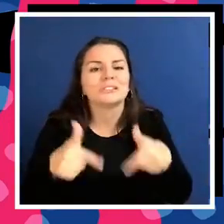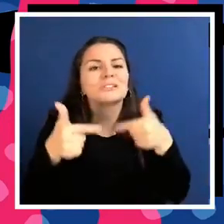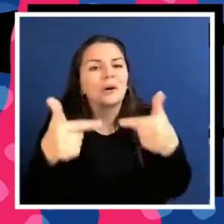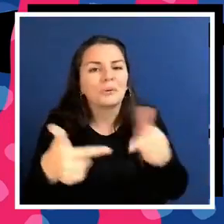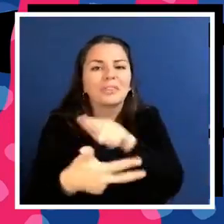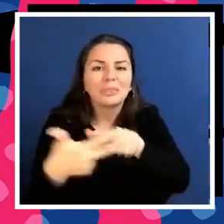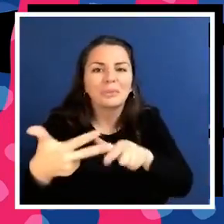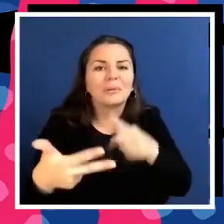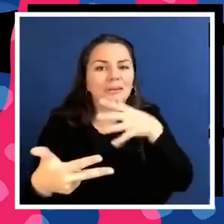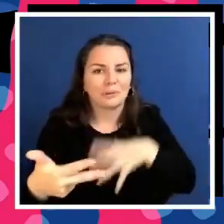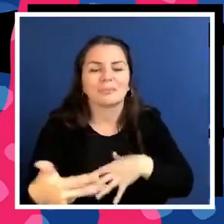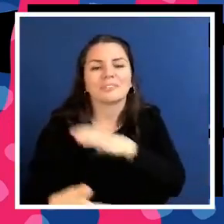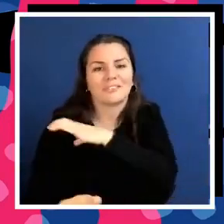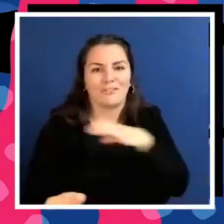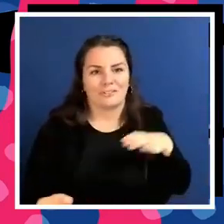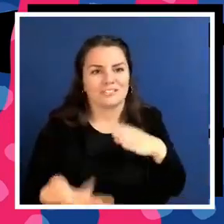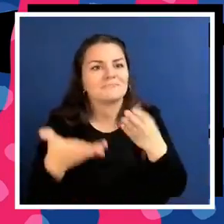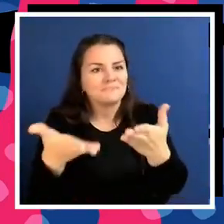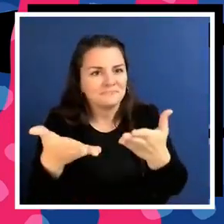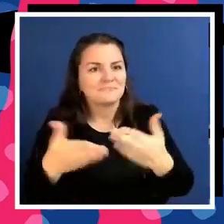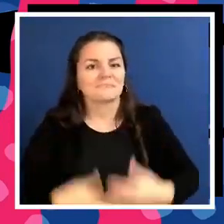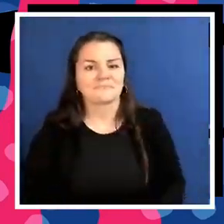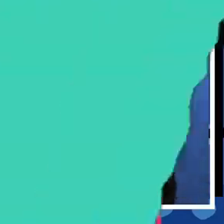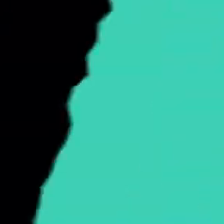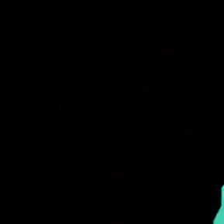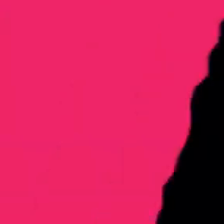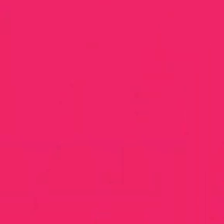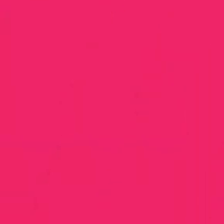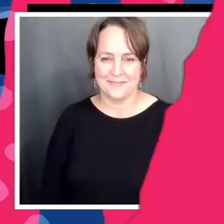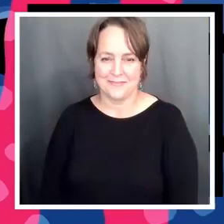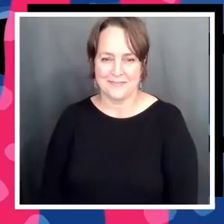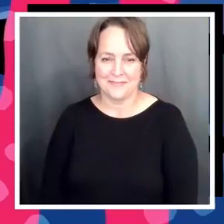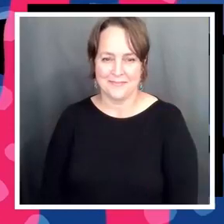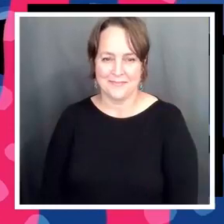I KNOW THIS IS PERSONAL TO THEM, PERSONAL TO ME AND PERSONAL TO YOU AND PERSONAL